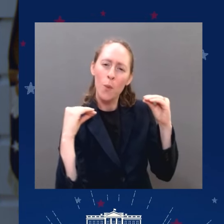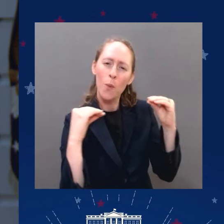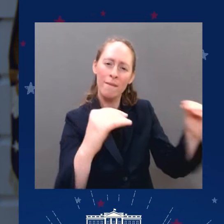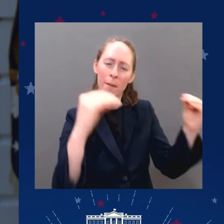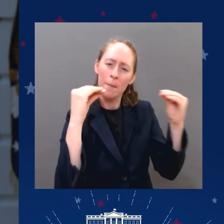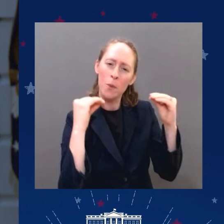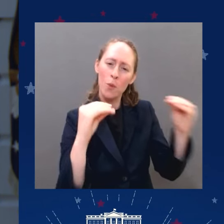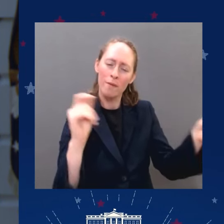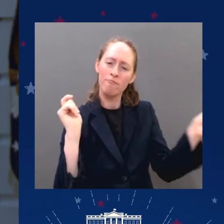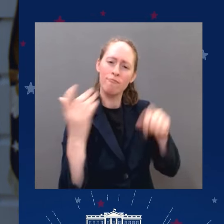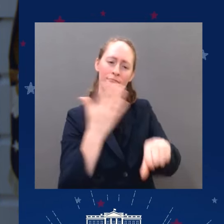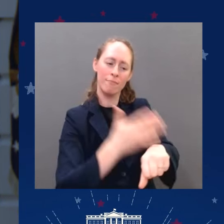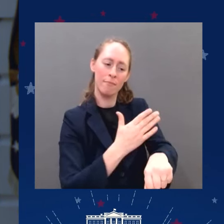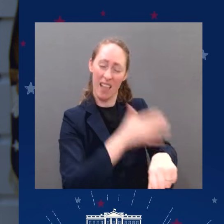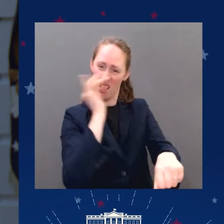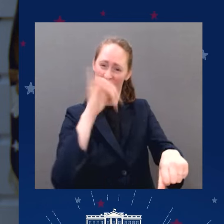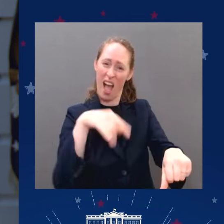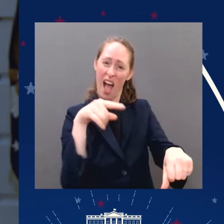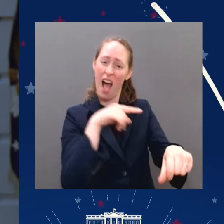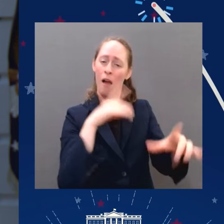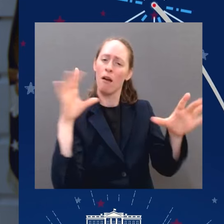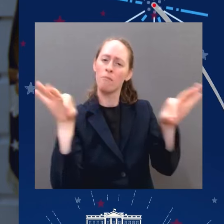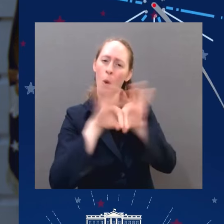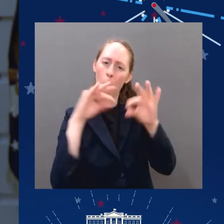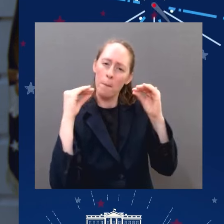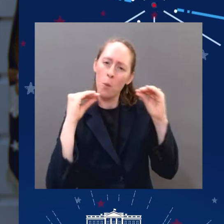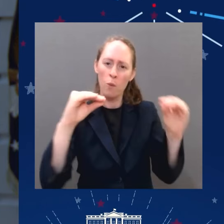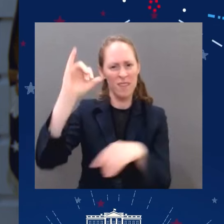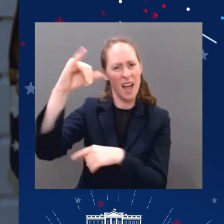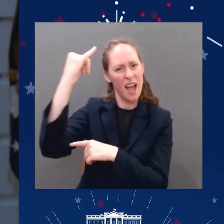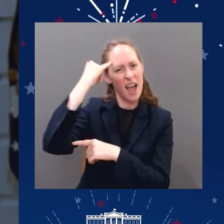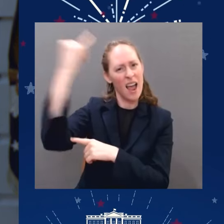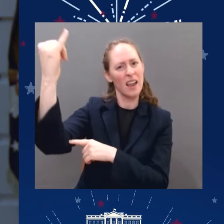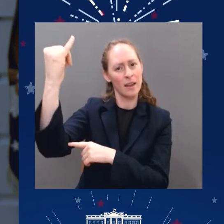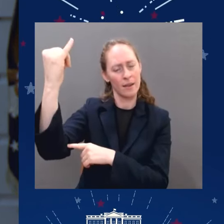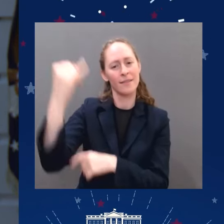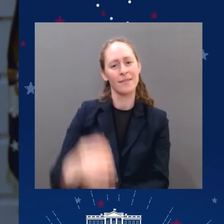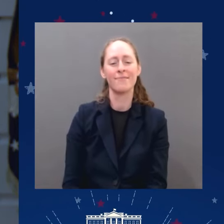progress, forward motion, the creation of possibilities,